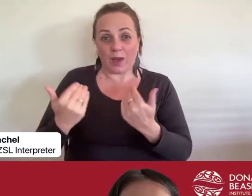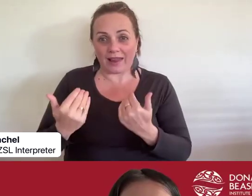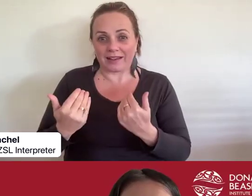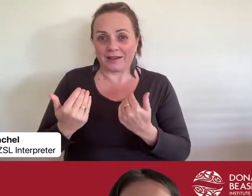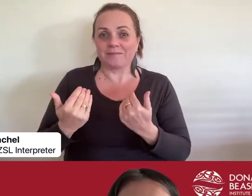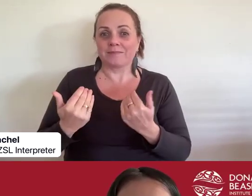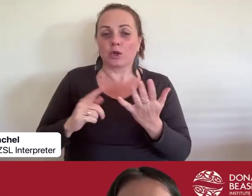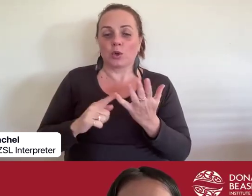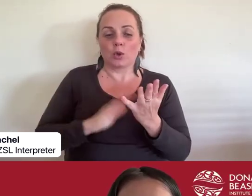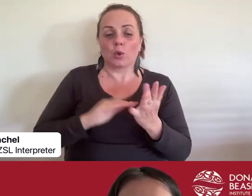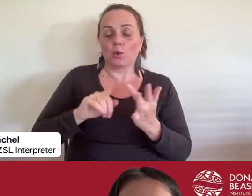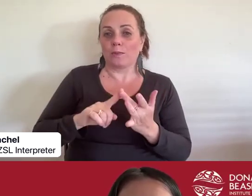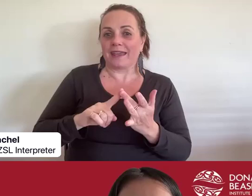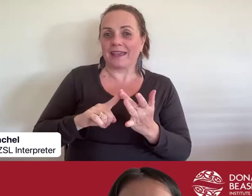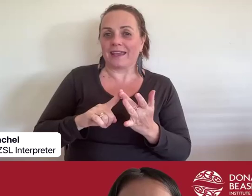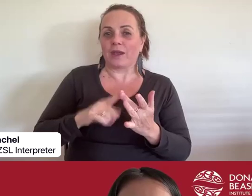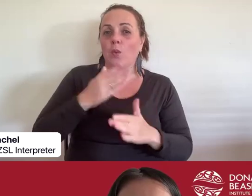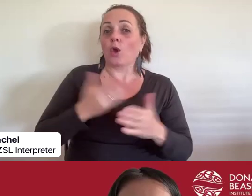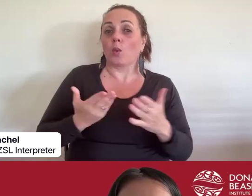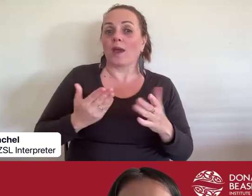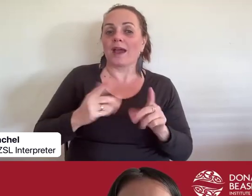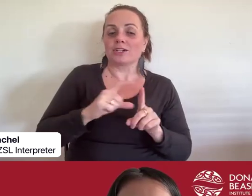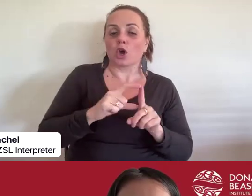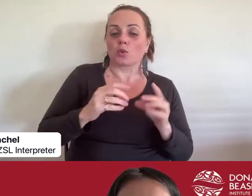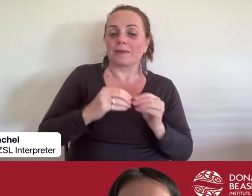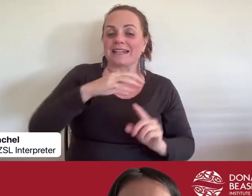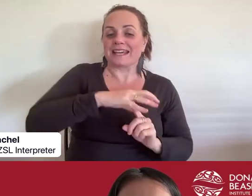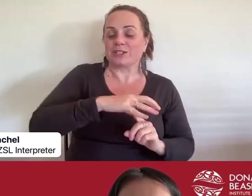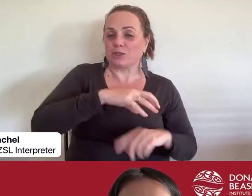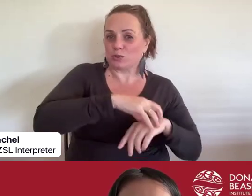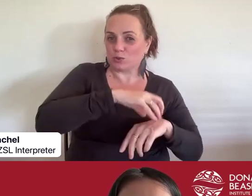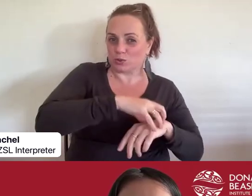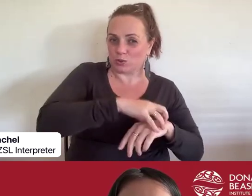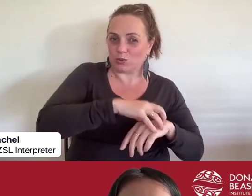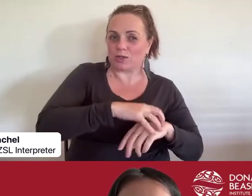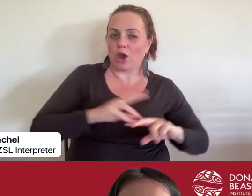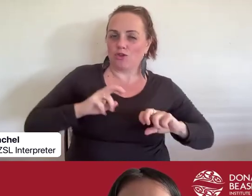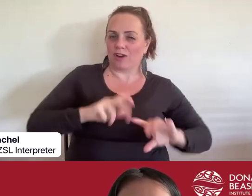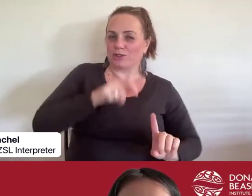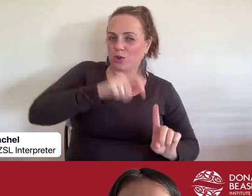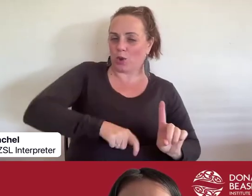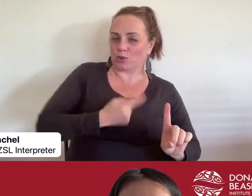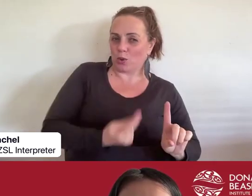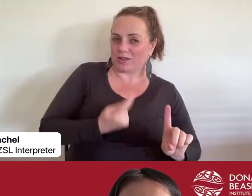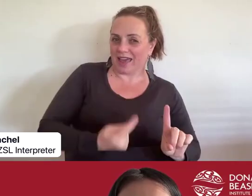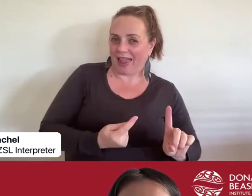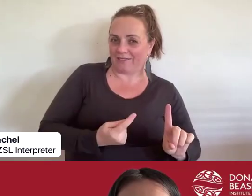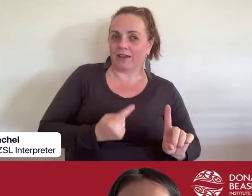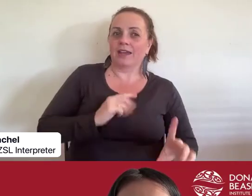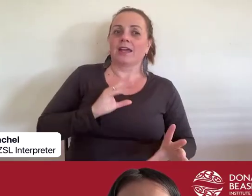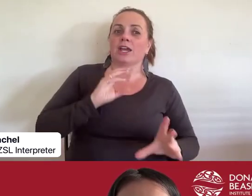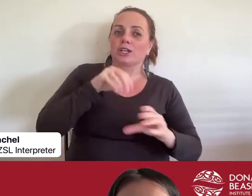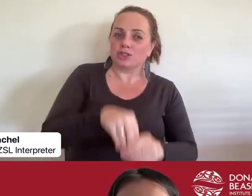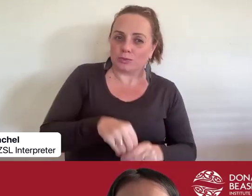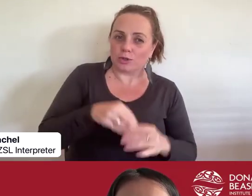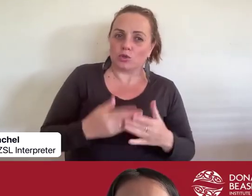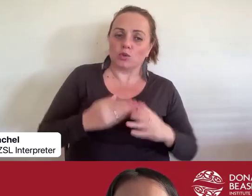Donald Beasley Institute and she contributes to research that helps inform policy and practice,